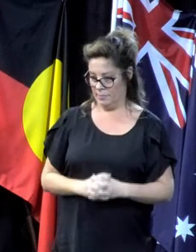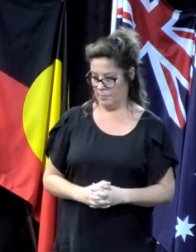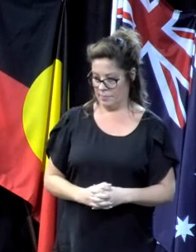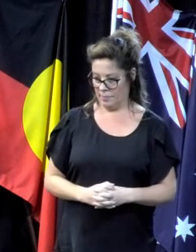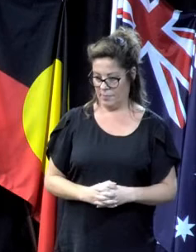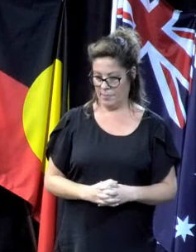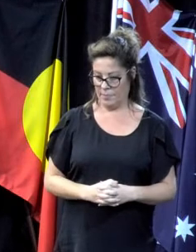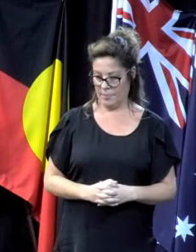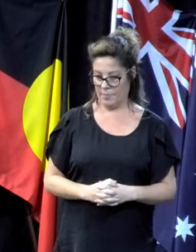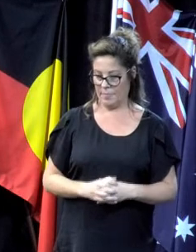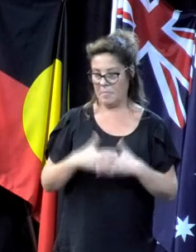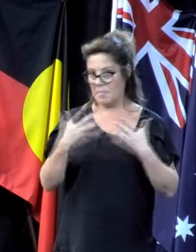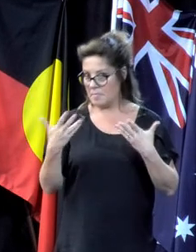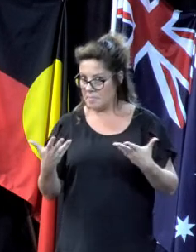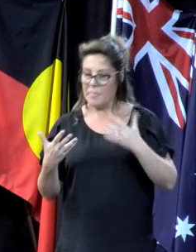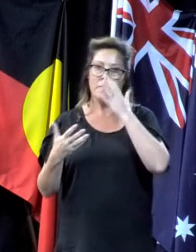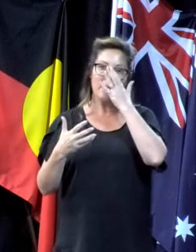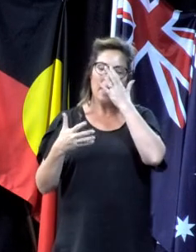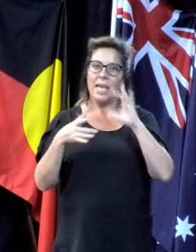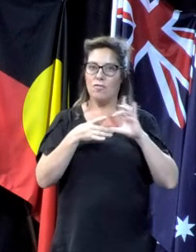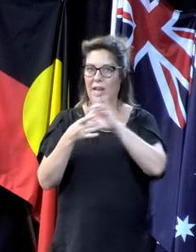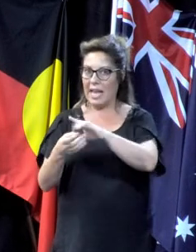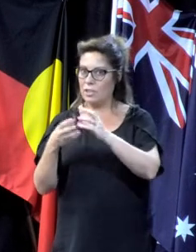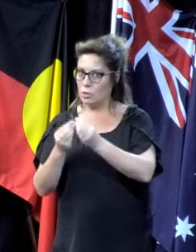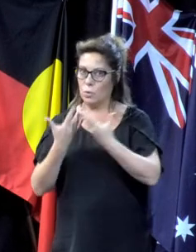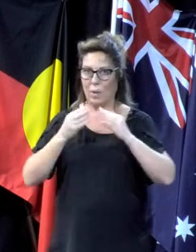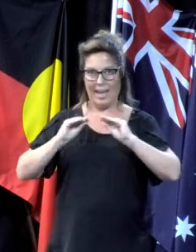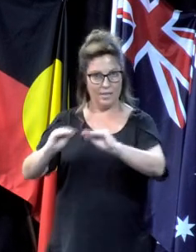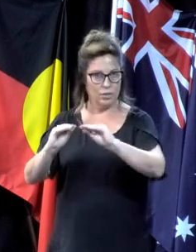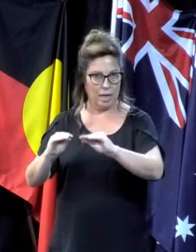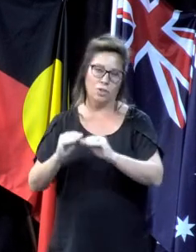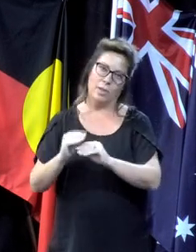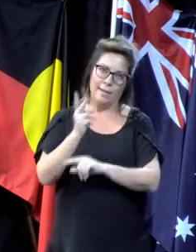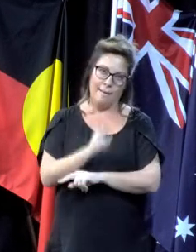In respect to education, though, once again, thinking a little bit more